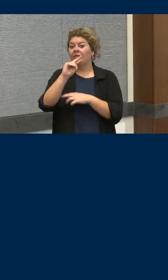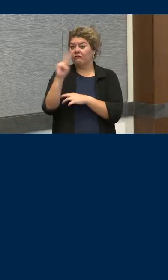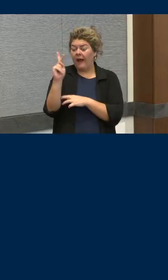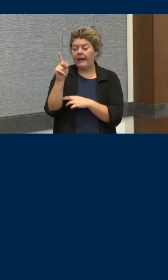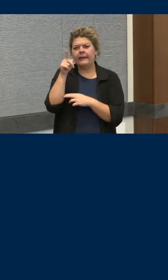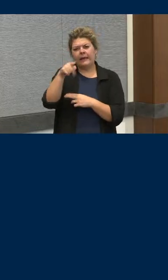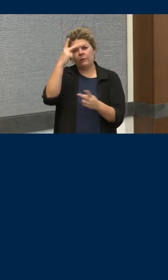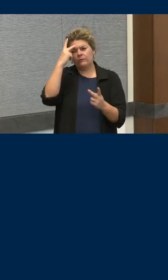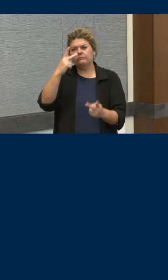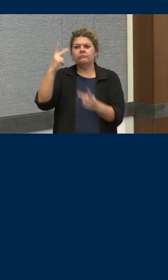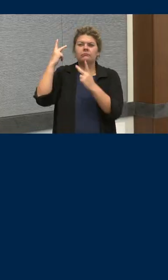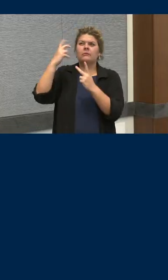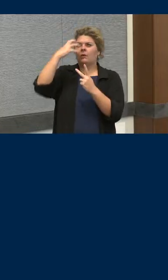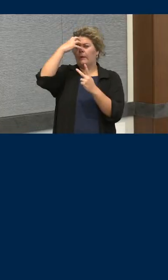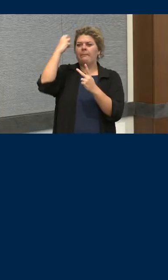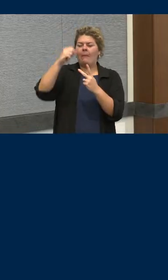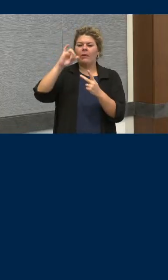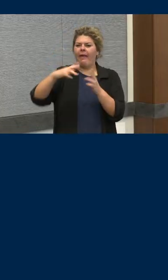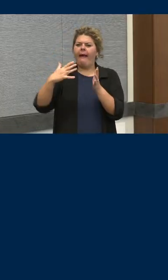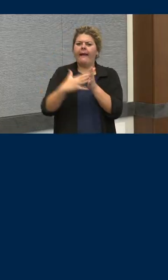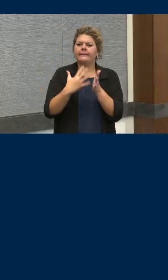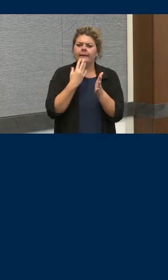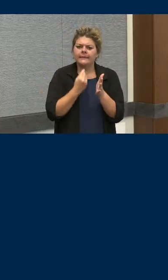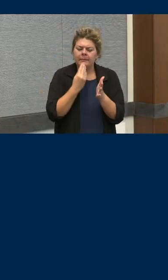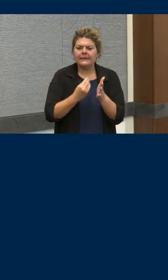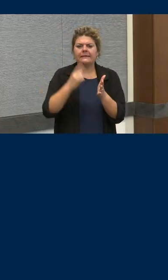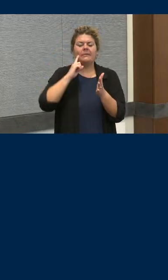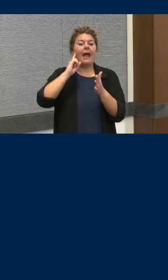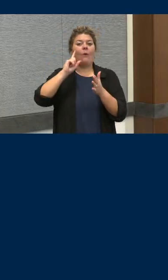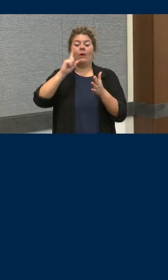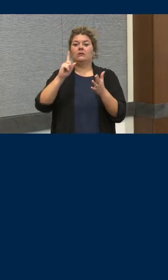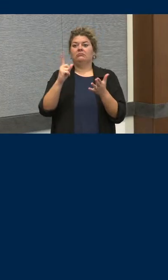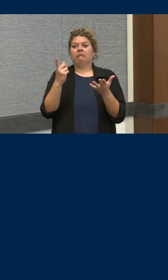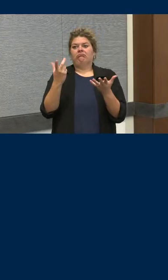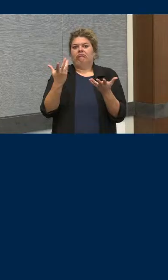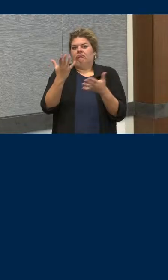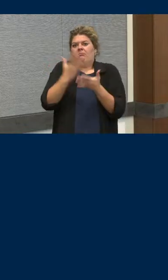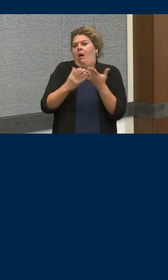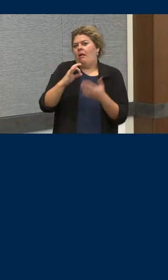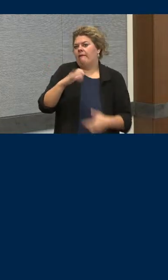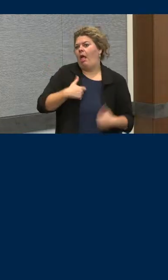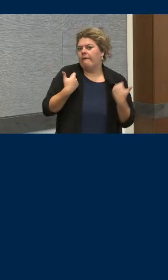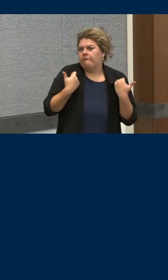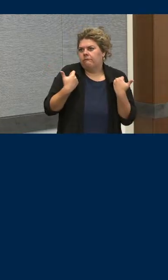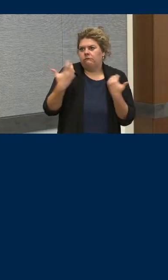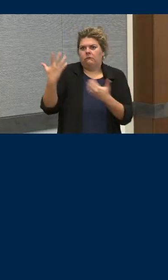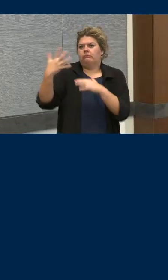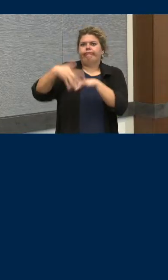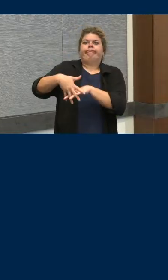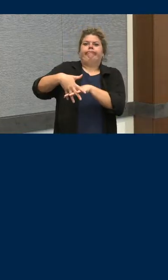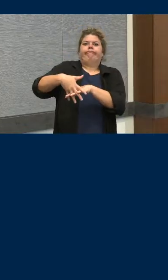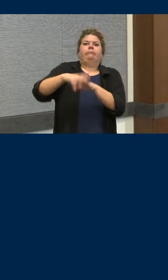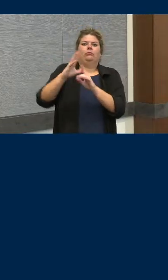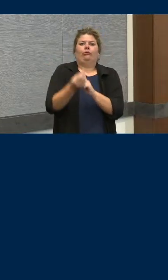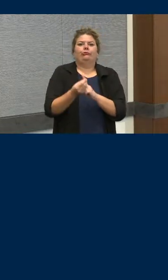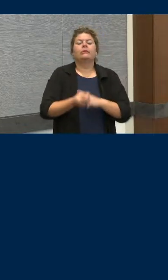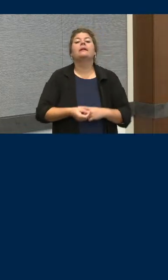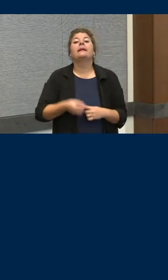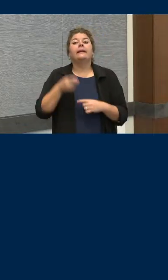antisemitism as an organic part of life. As he later said,